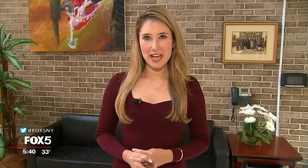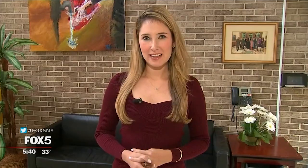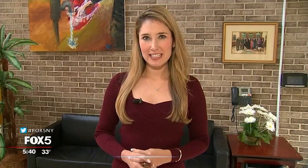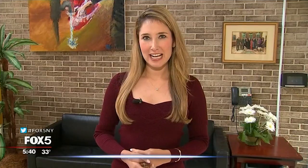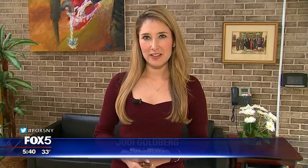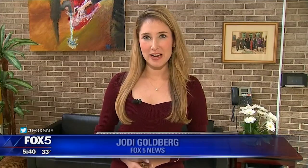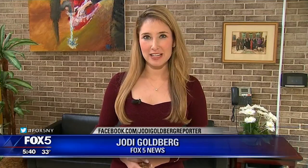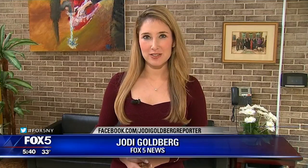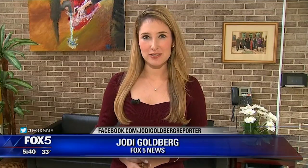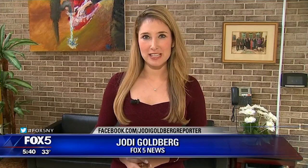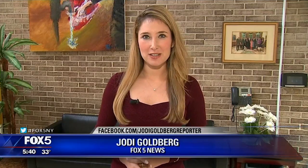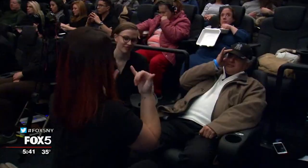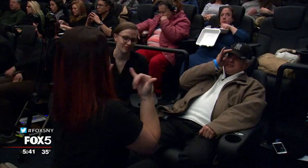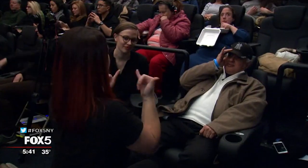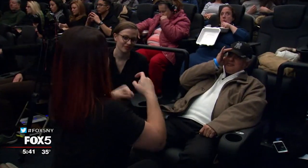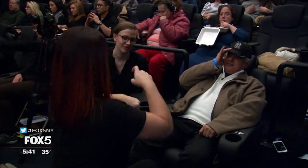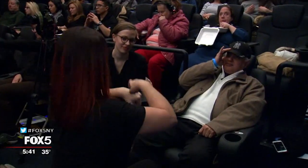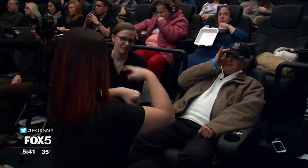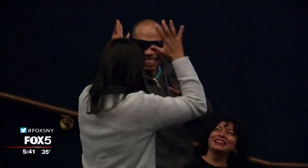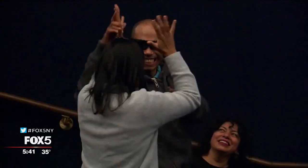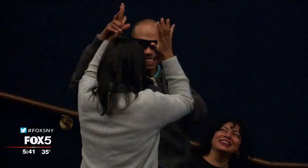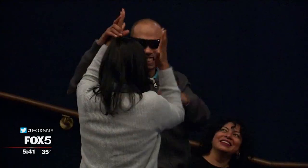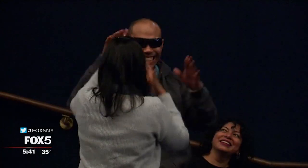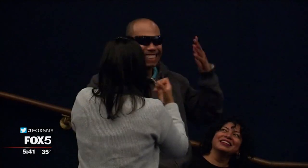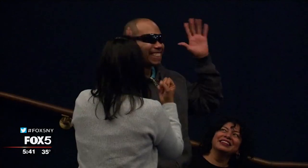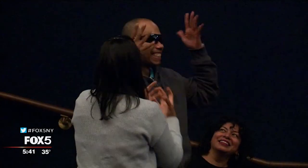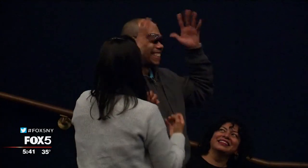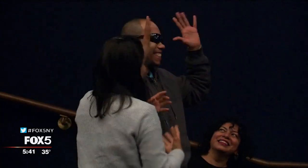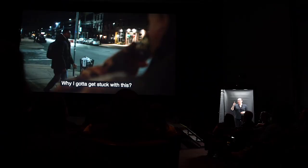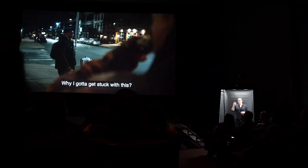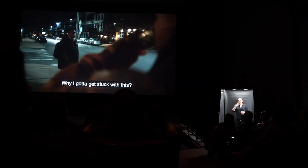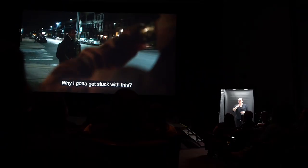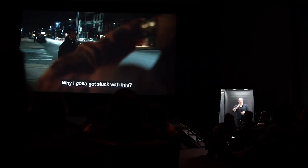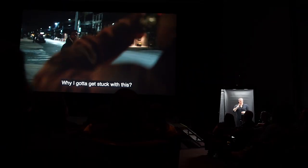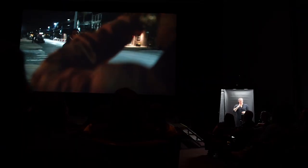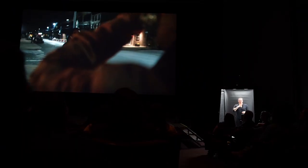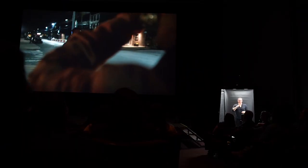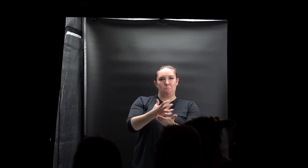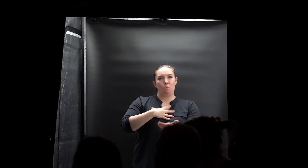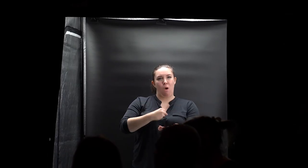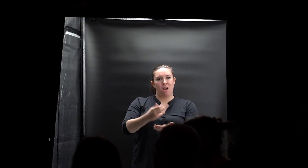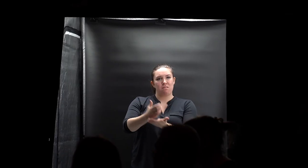The Helen Keller National Center says its goal this year is to provide accessibility for all.